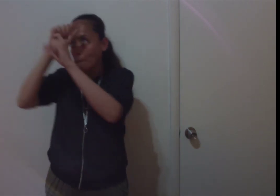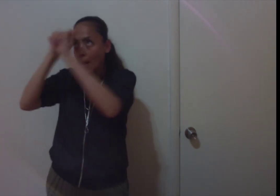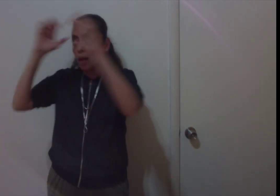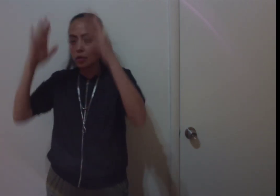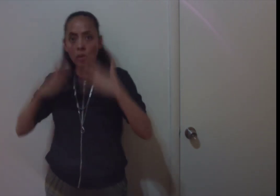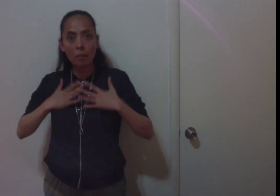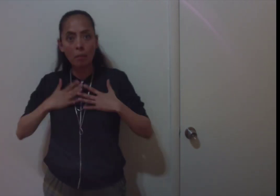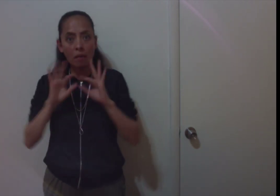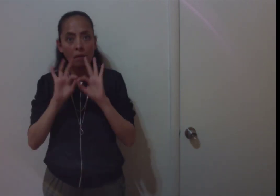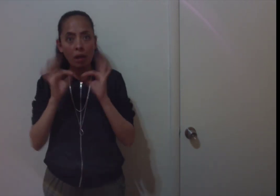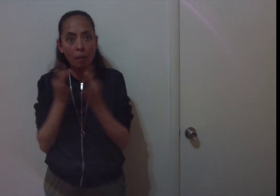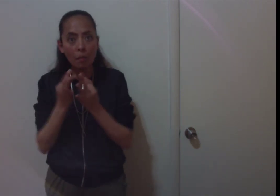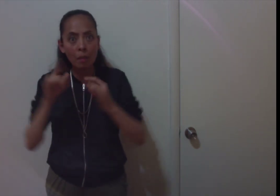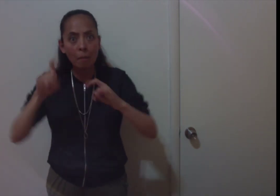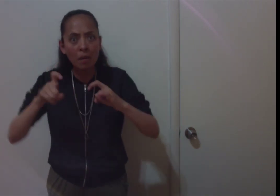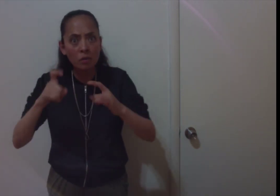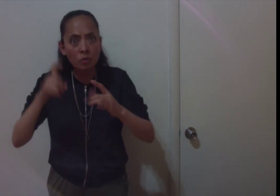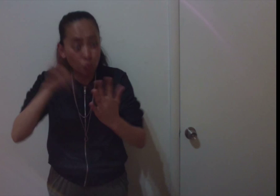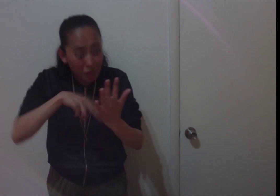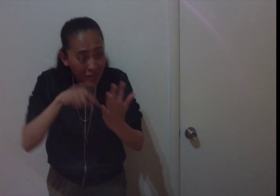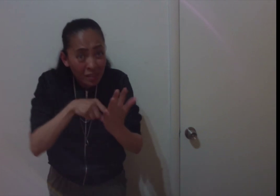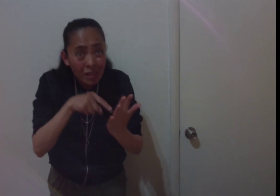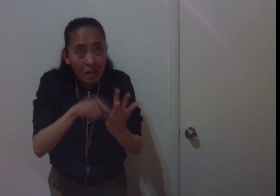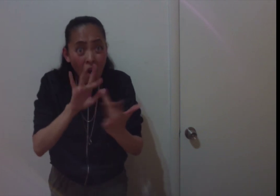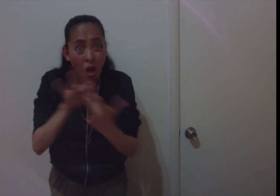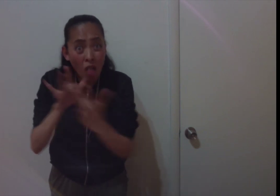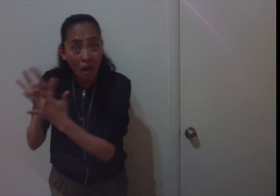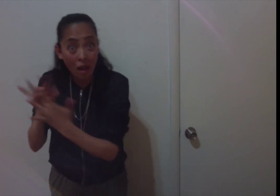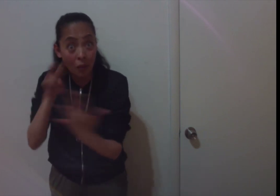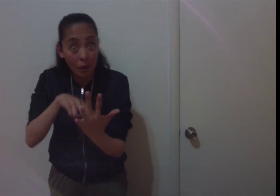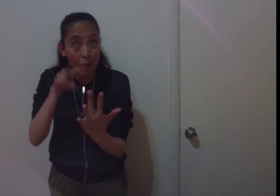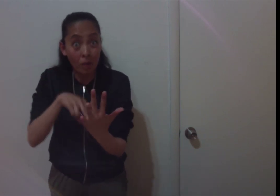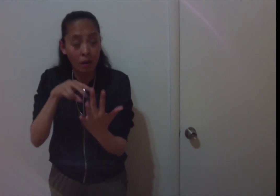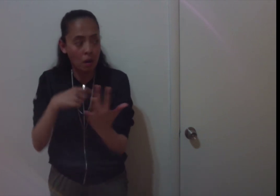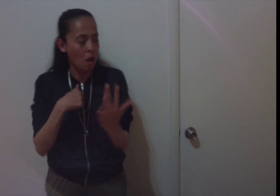I could not imagine my family having to read about this online.